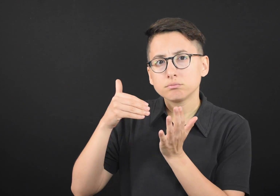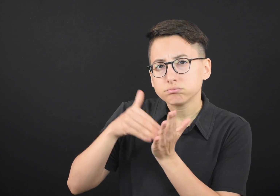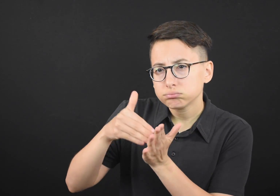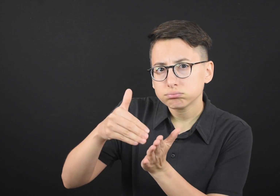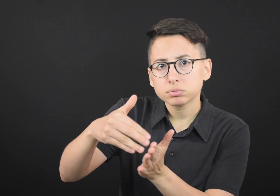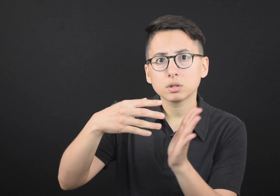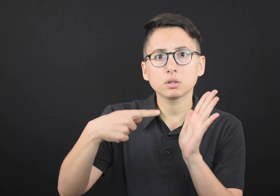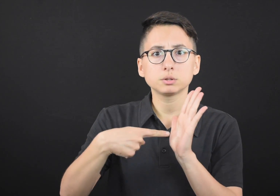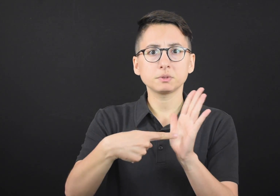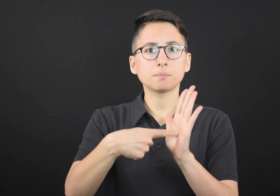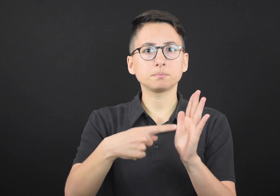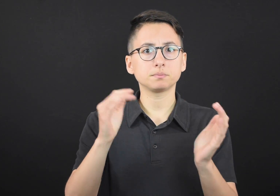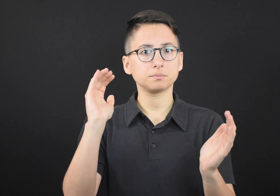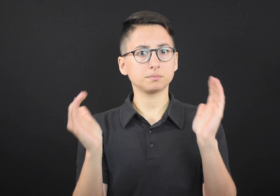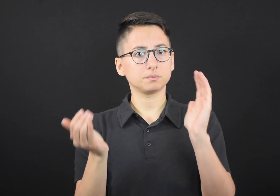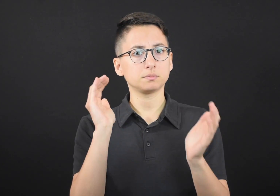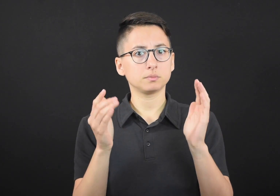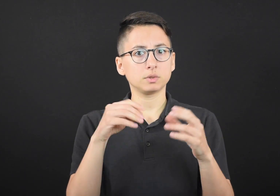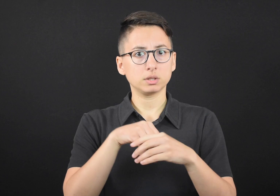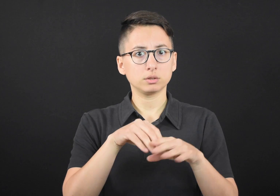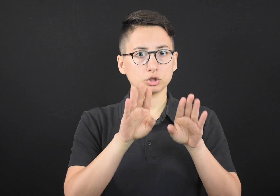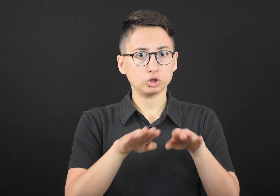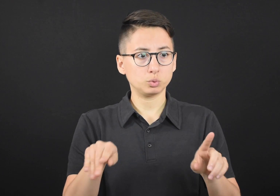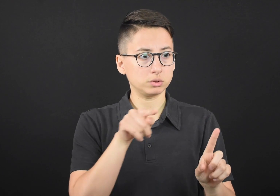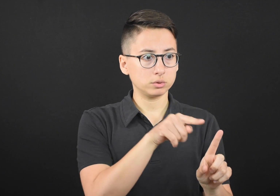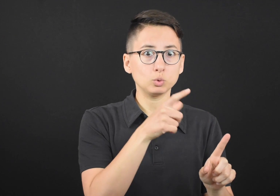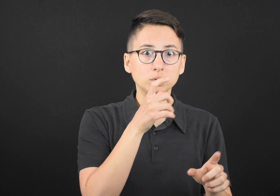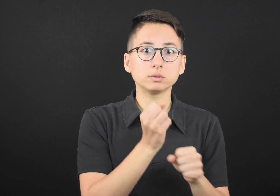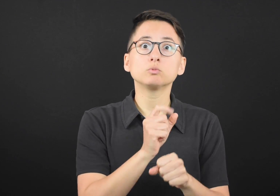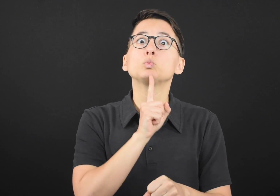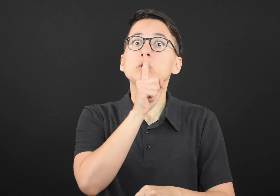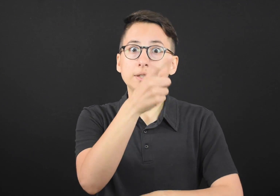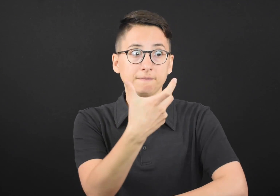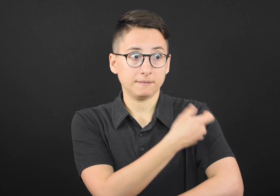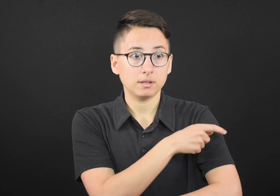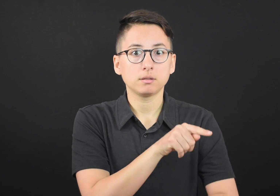compares to those in children who received a saline placebo injection.